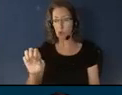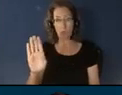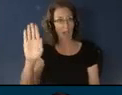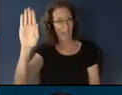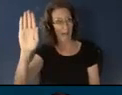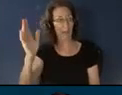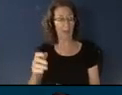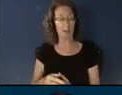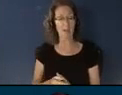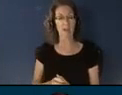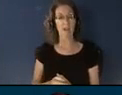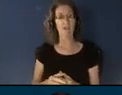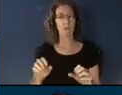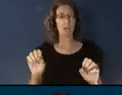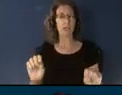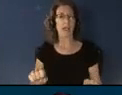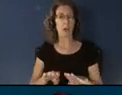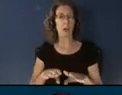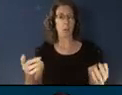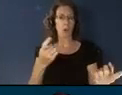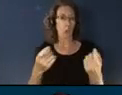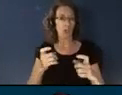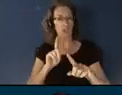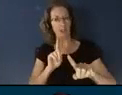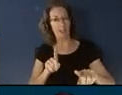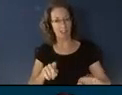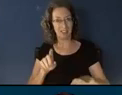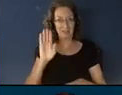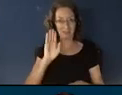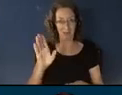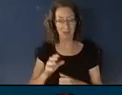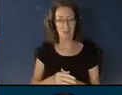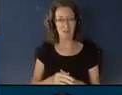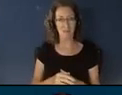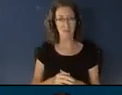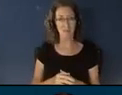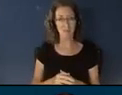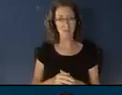opportunities for a questions and answer session following each of the pieces that I'm giving.